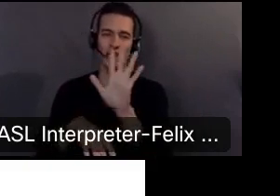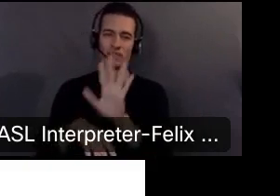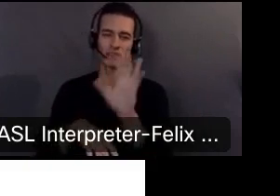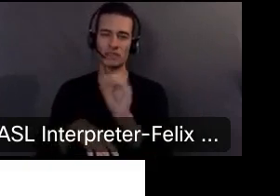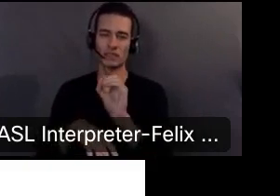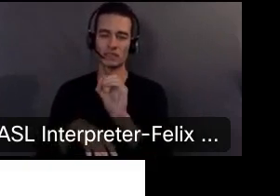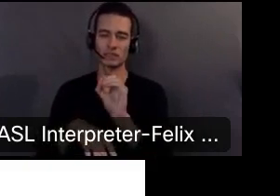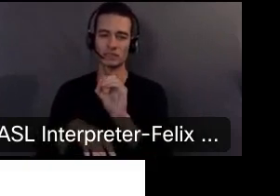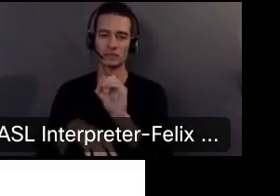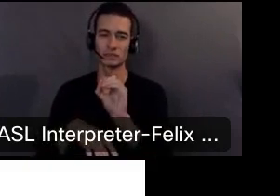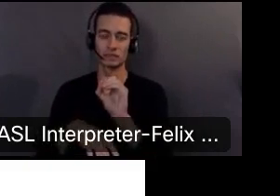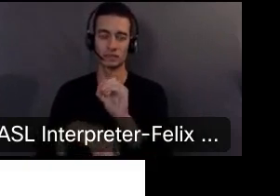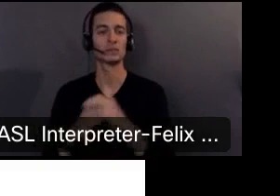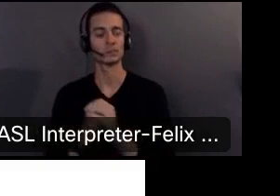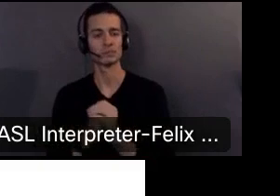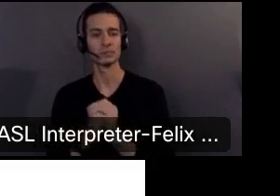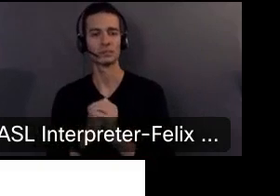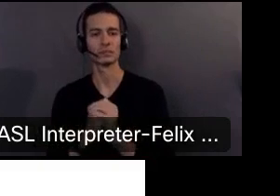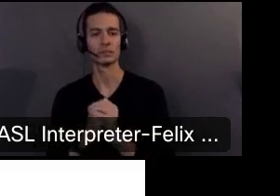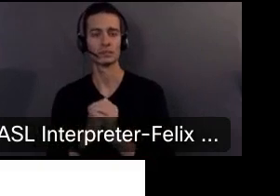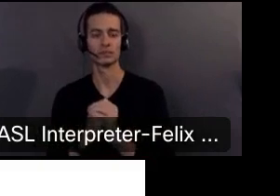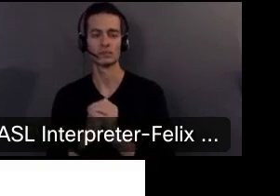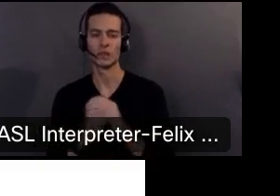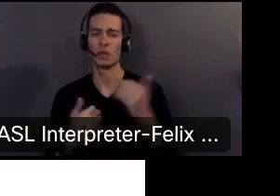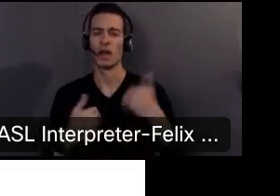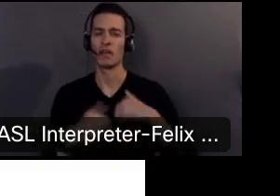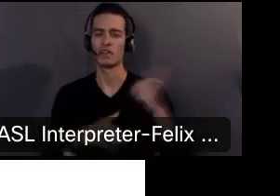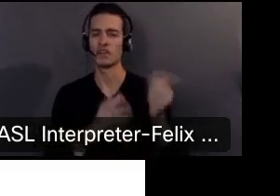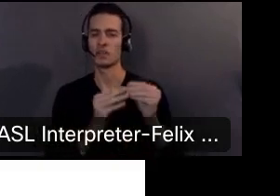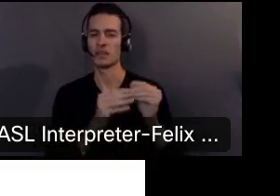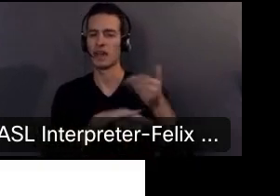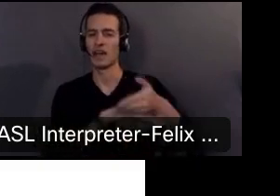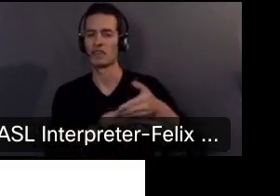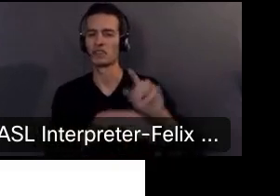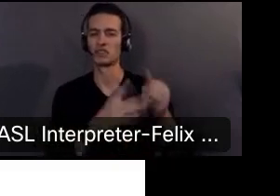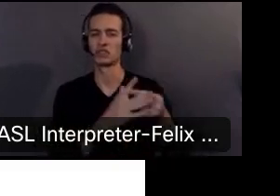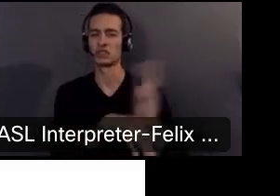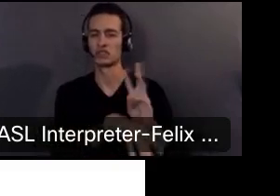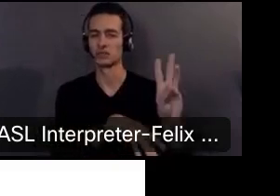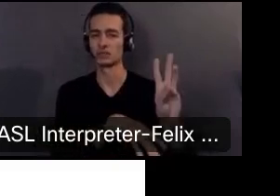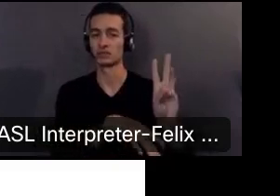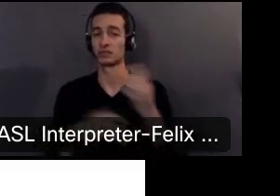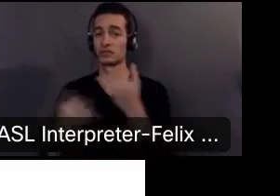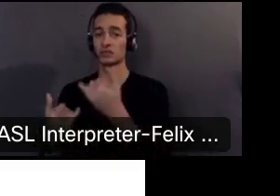So, with that, I'm going to call from the Henry Jay caught a specialty hospital and nursing facility. Uh. facility uh